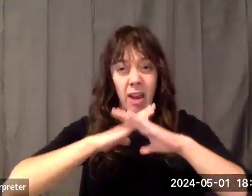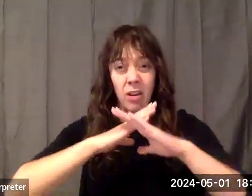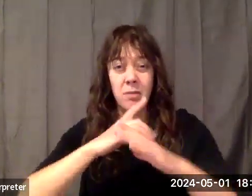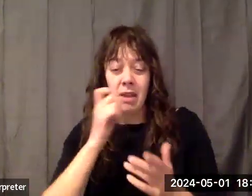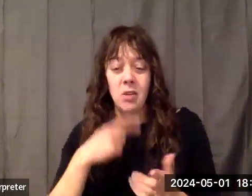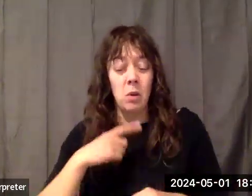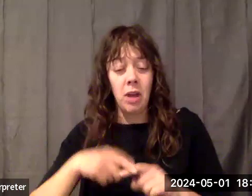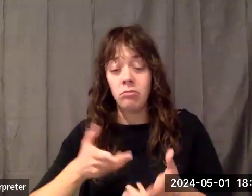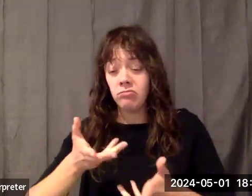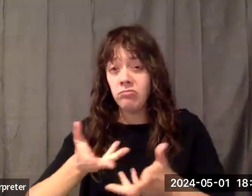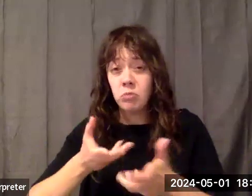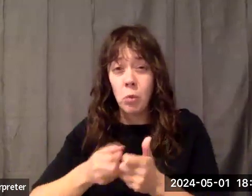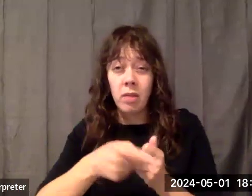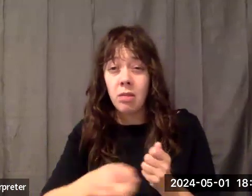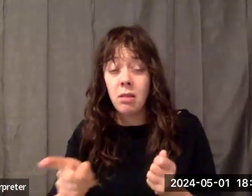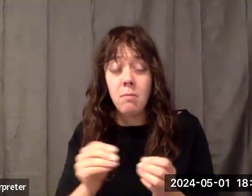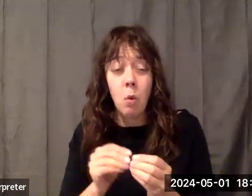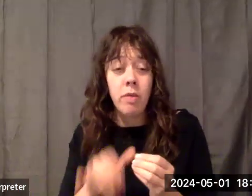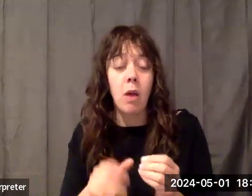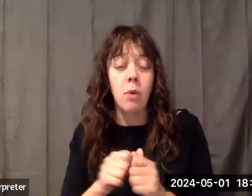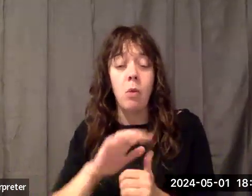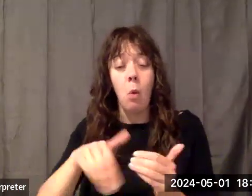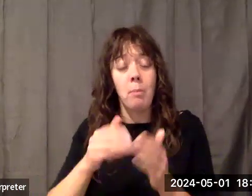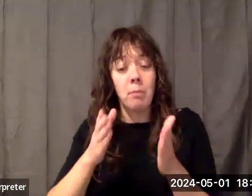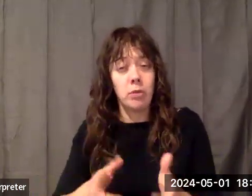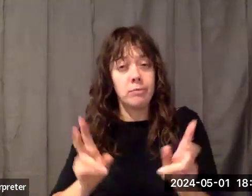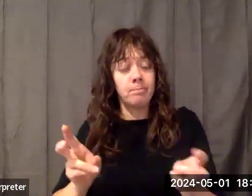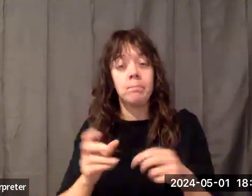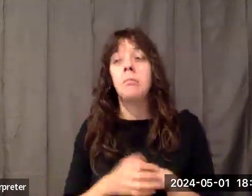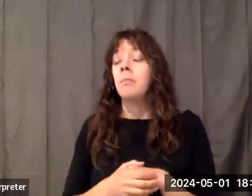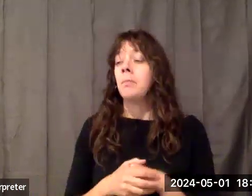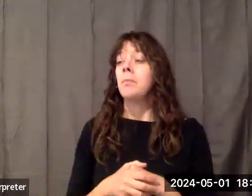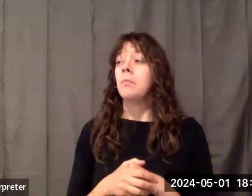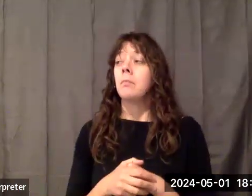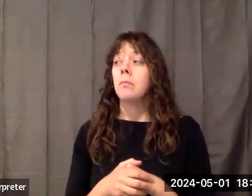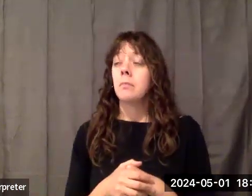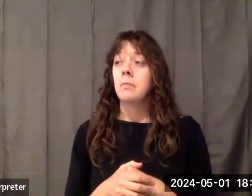Community health centers in the state of Washington typically care for the entire